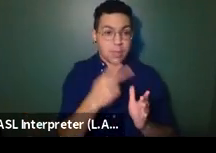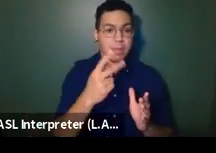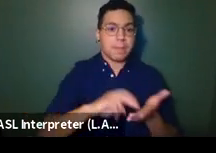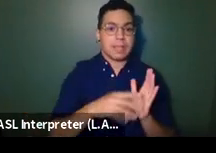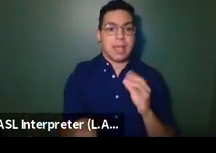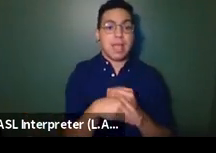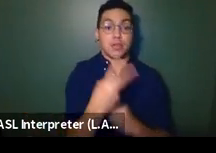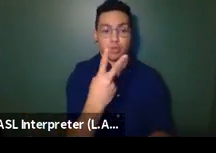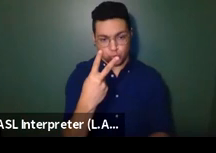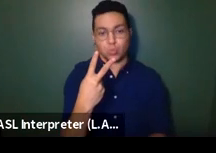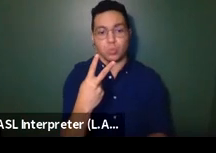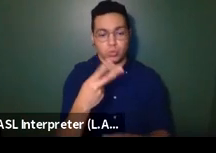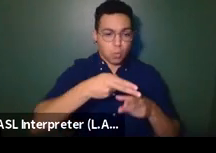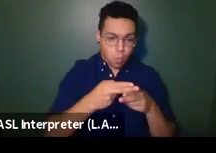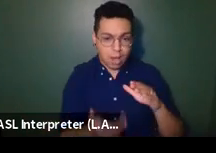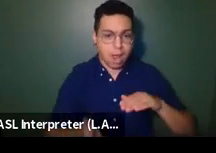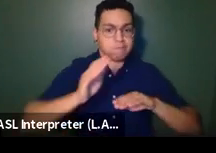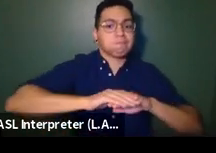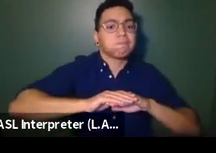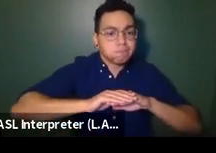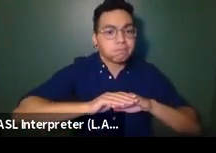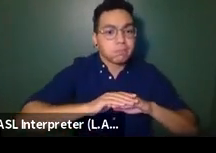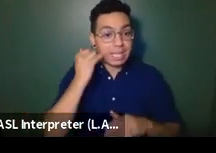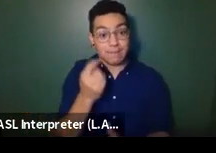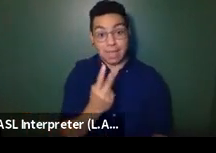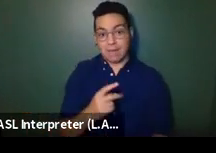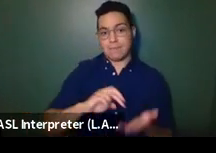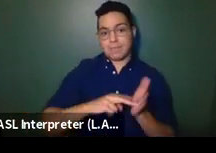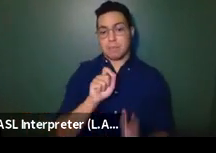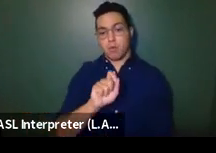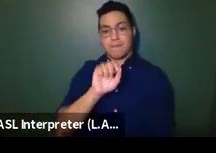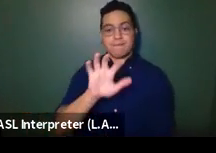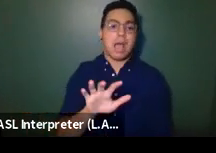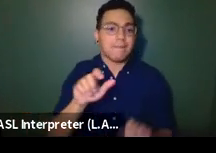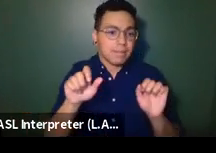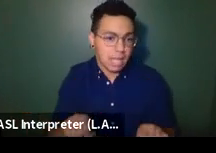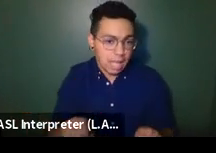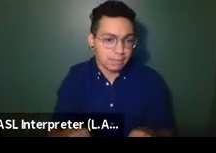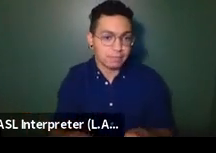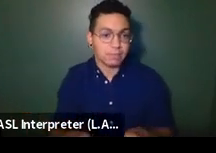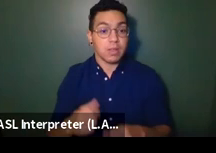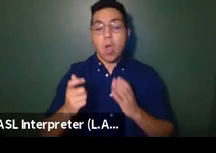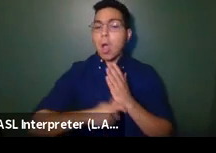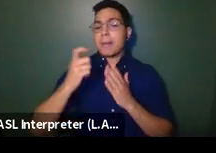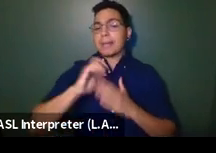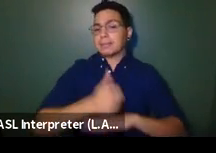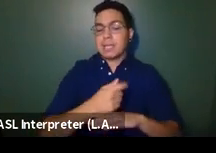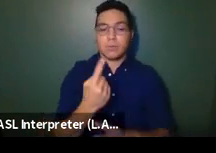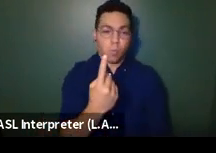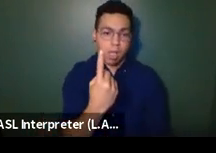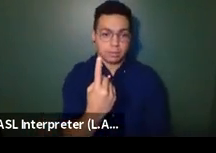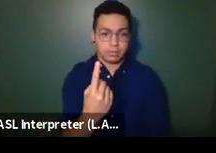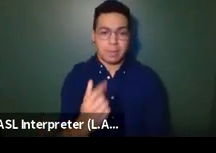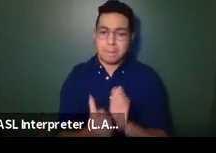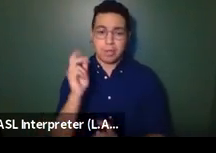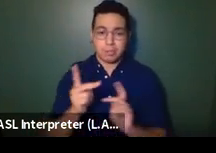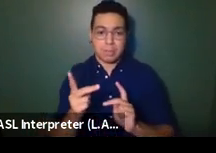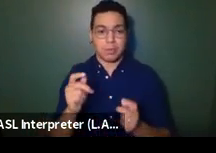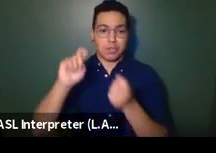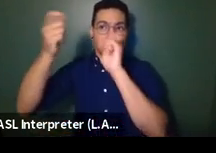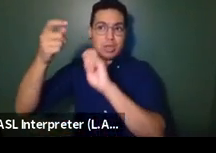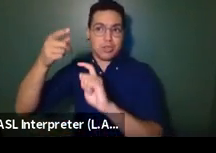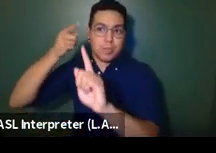ESD 189 - Amy Colburn: If I want it to be worth half as much I could do a factor of point five. So it defaults to one, which most people tend to just change the point value instead of the factor.